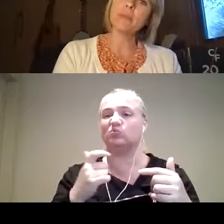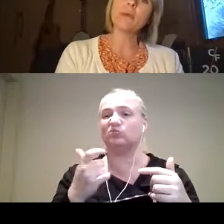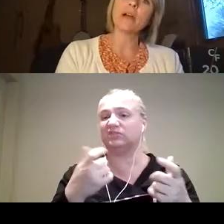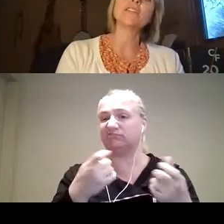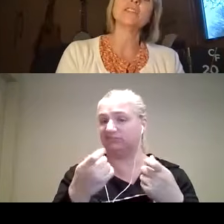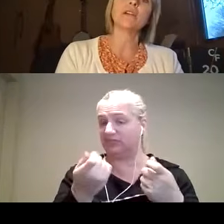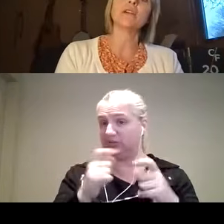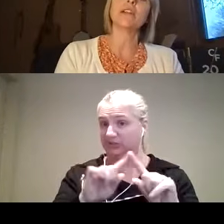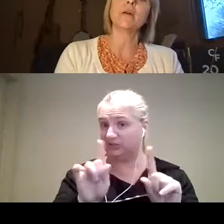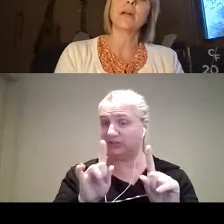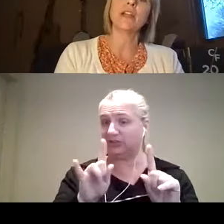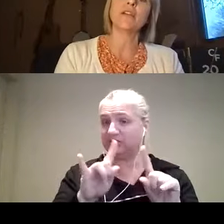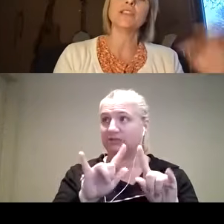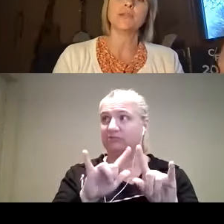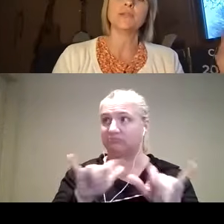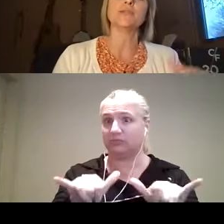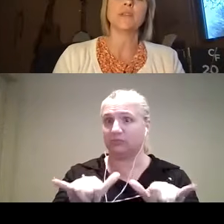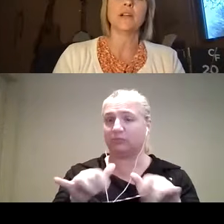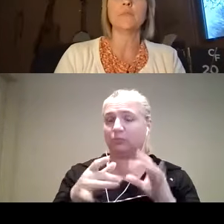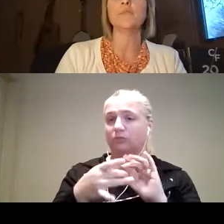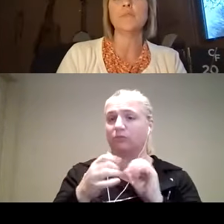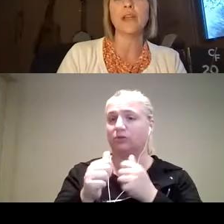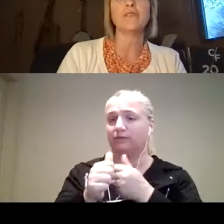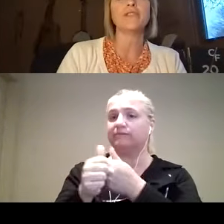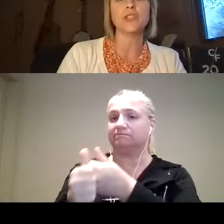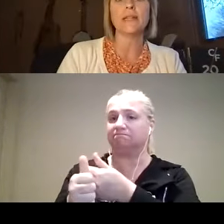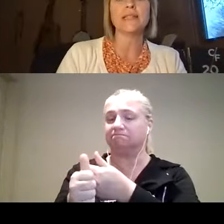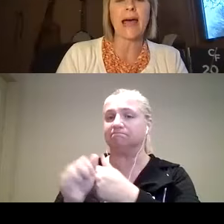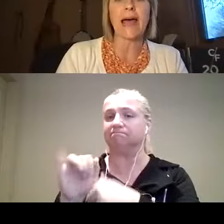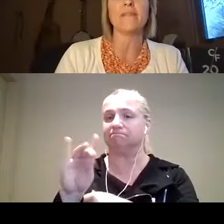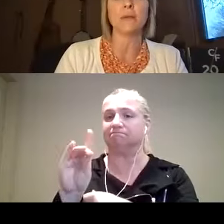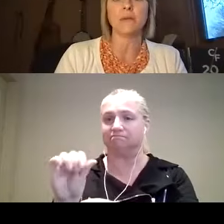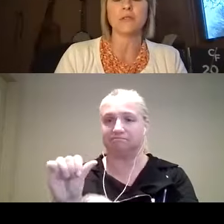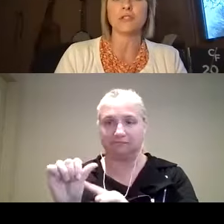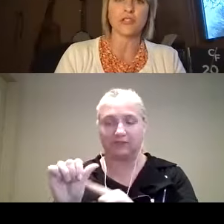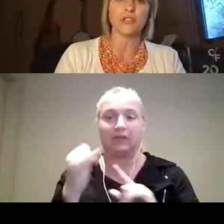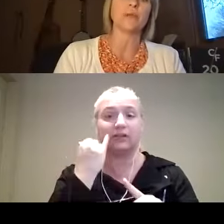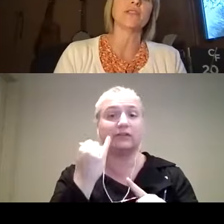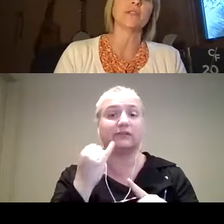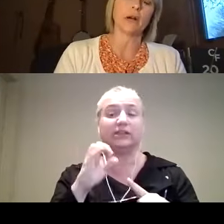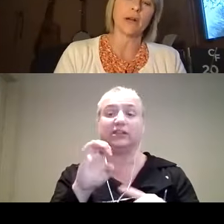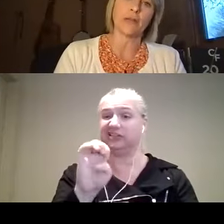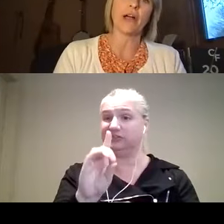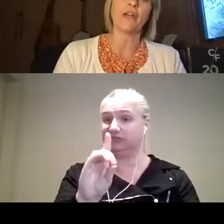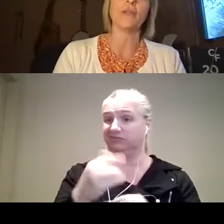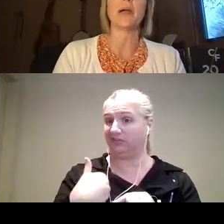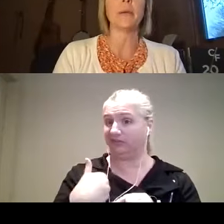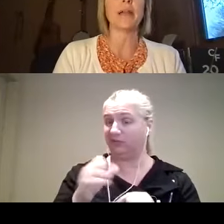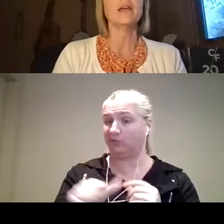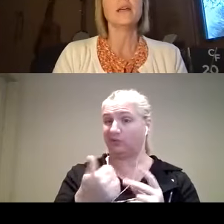but we are still adhering to if students have any emotional disturbance or an other health impairment,